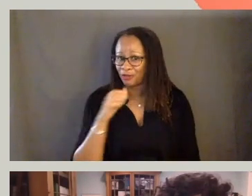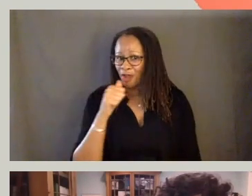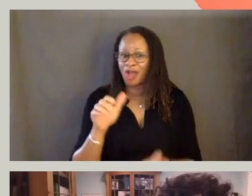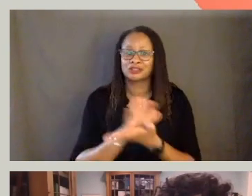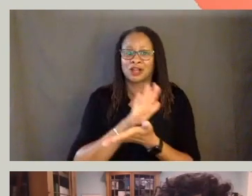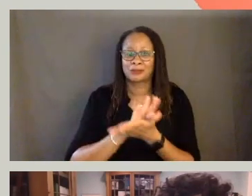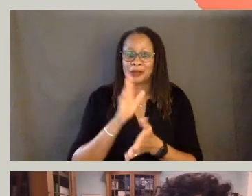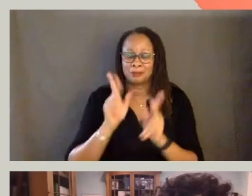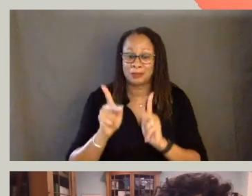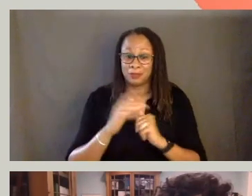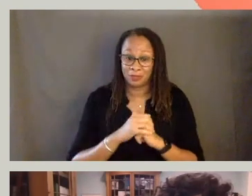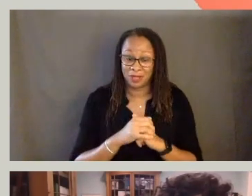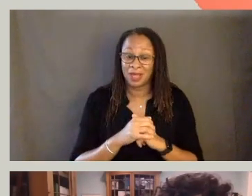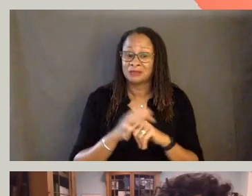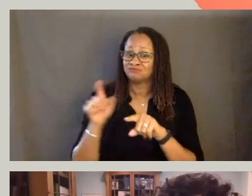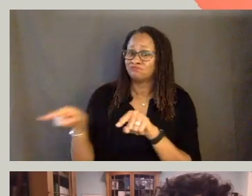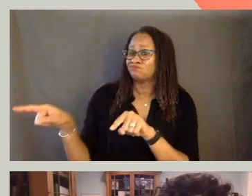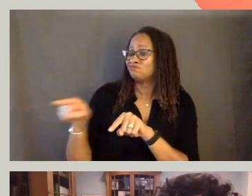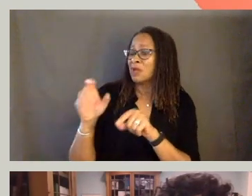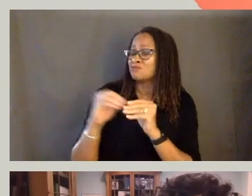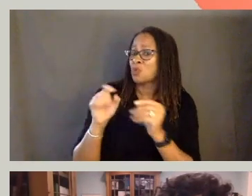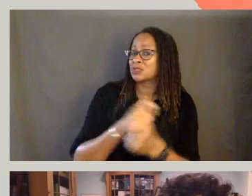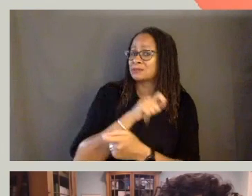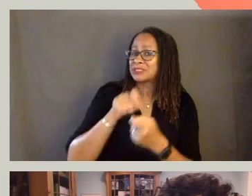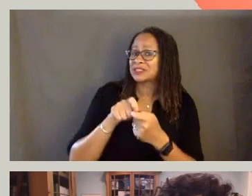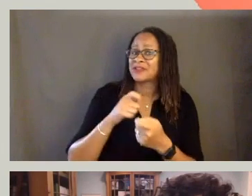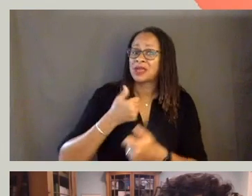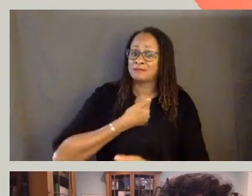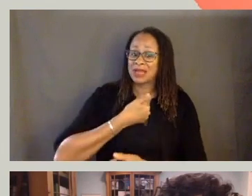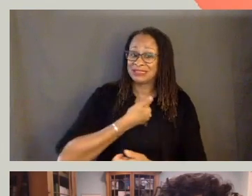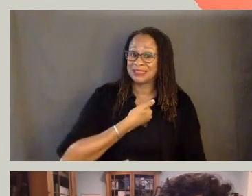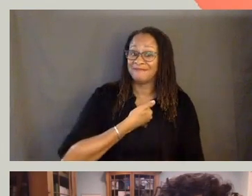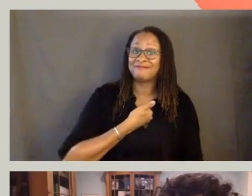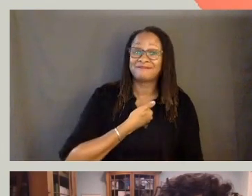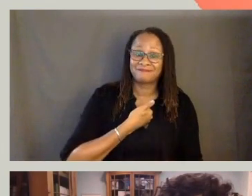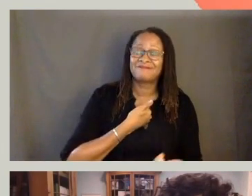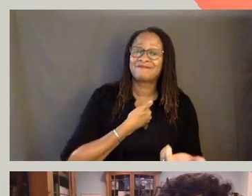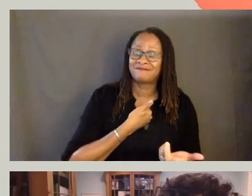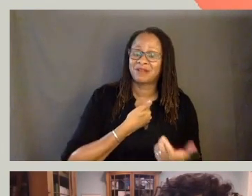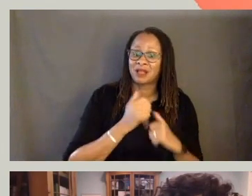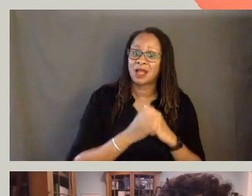And actually even more specifically, myself and my folks have seen